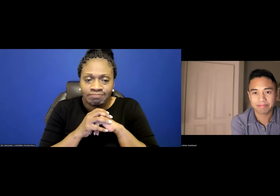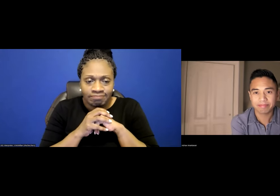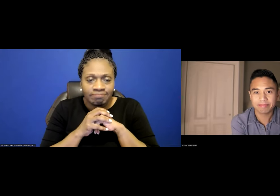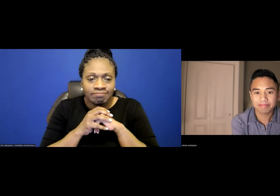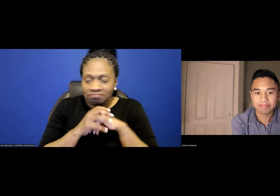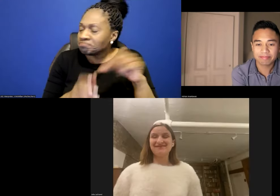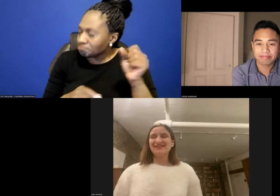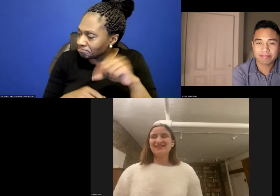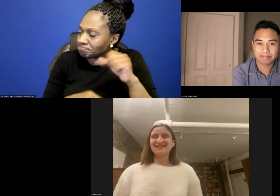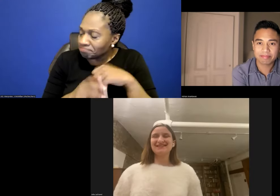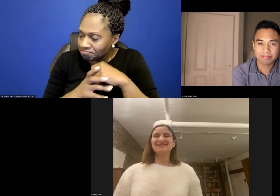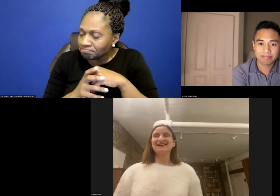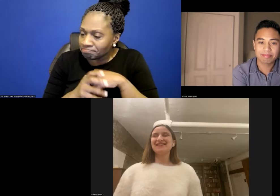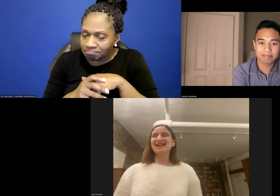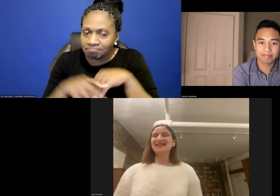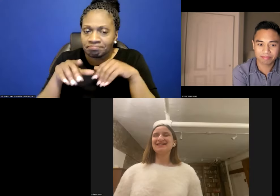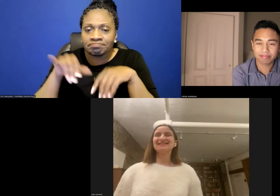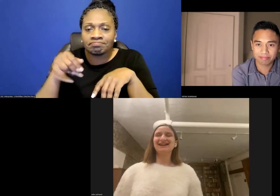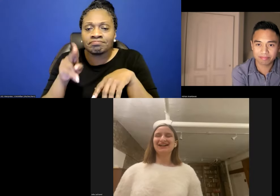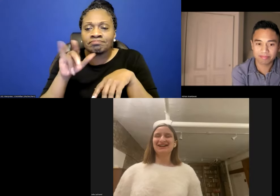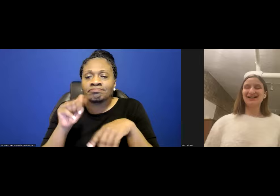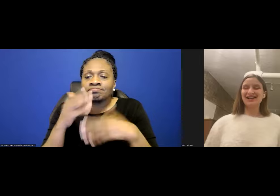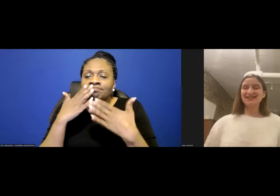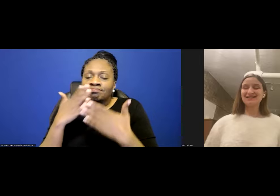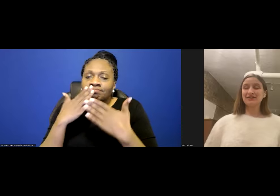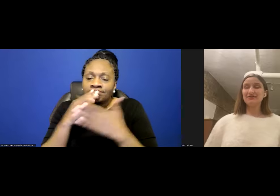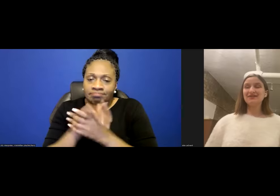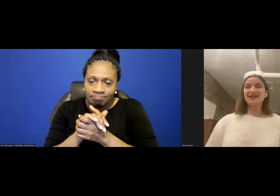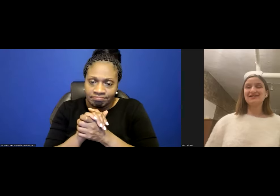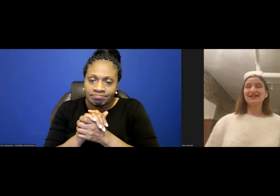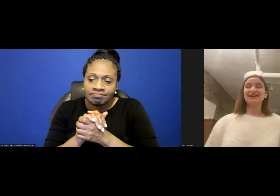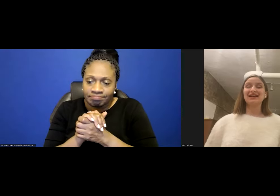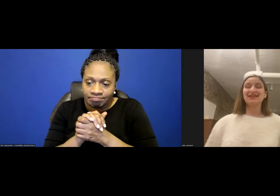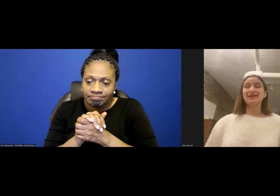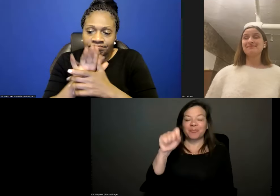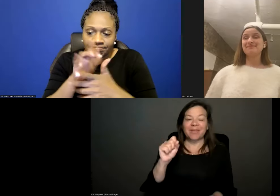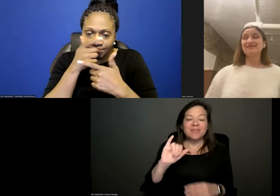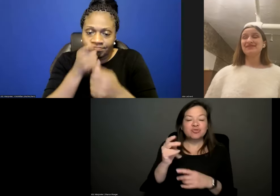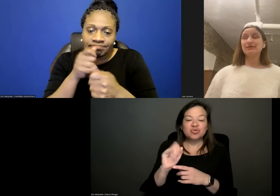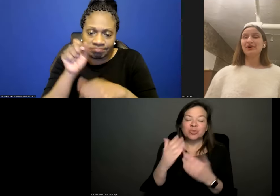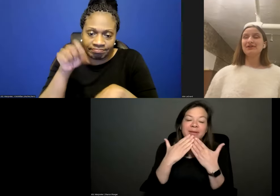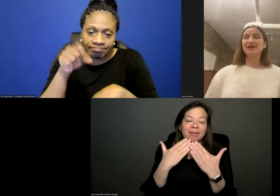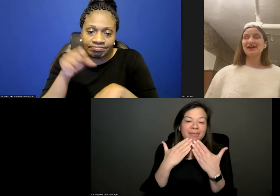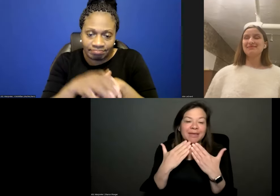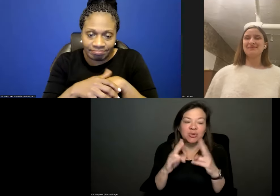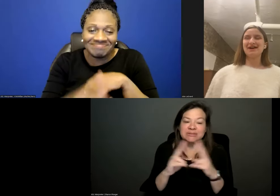Yeah. This is Julia. Thank you. It is so interesting, I think, what you brought up about,